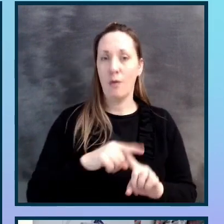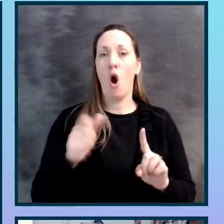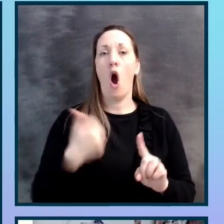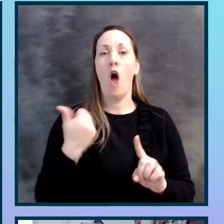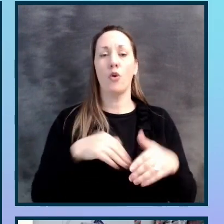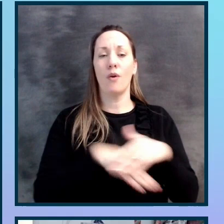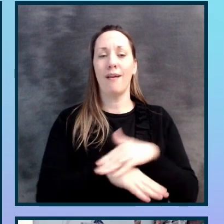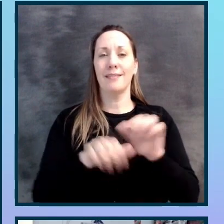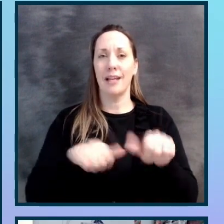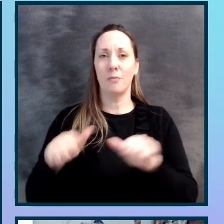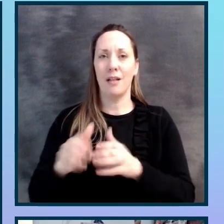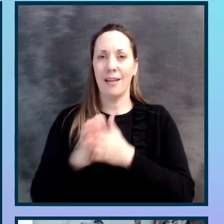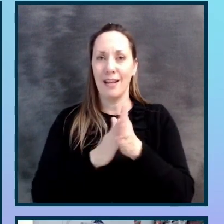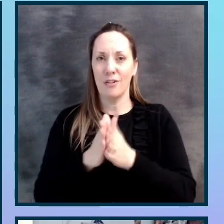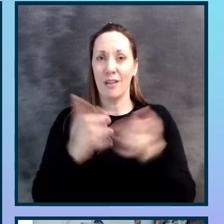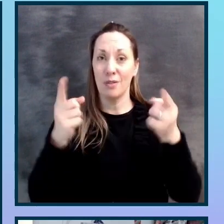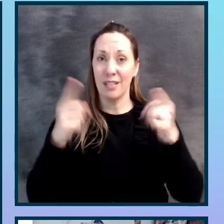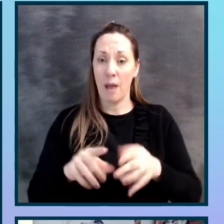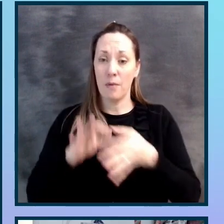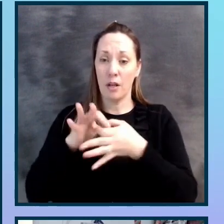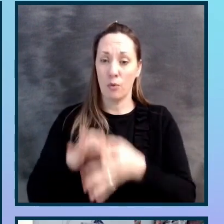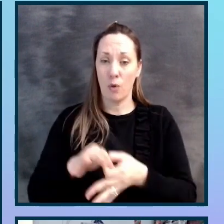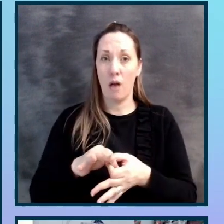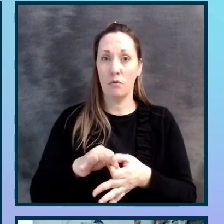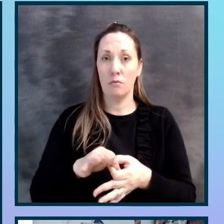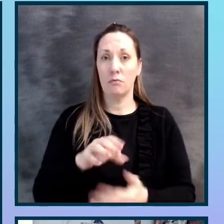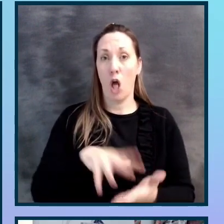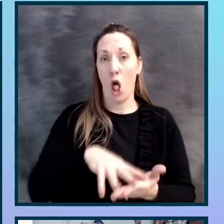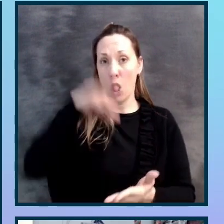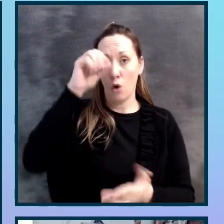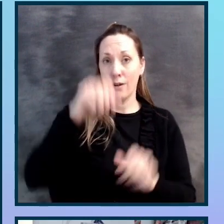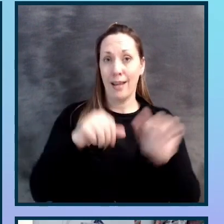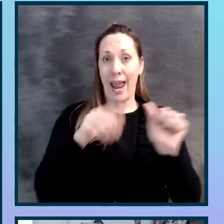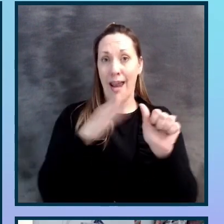that were happening throughout Learning A-Z. In fact, I was really happy to learn